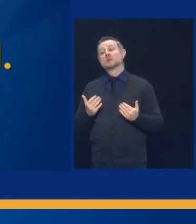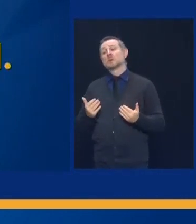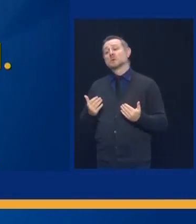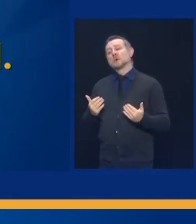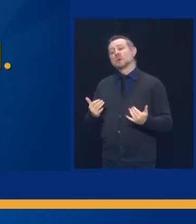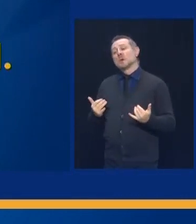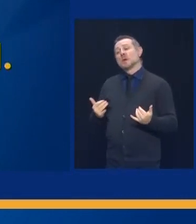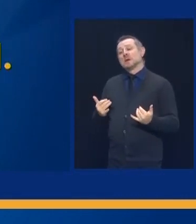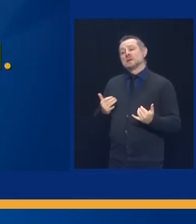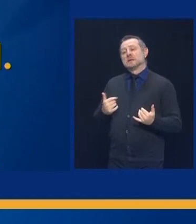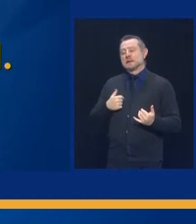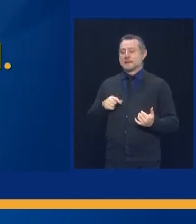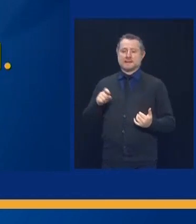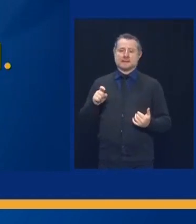AND THAT'S IMPORTANT TODAY,